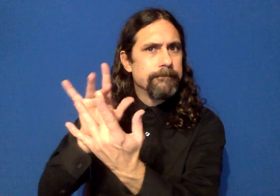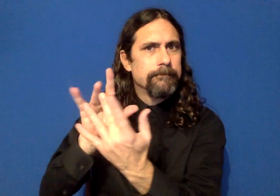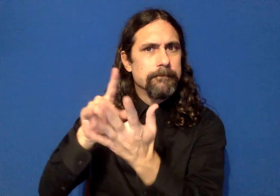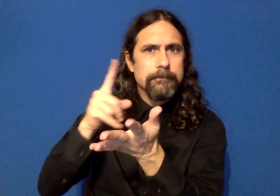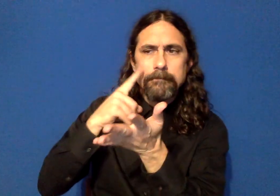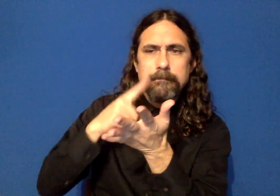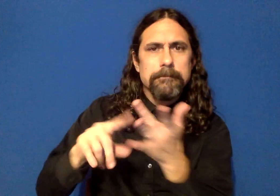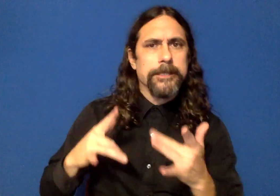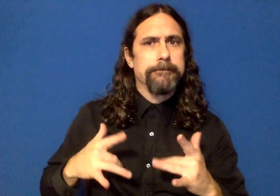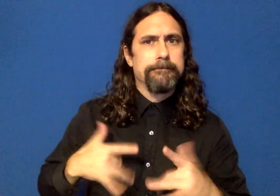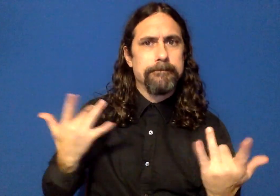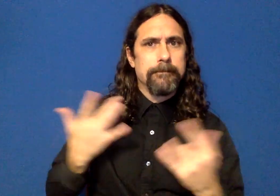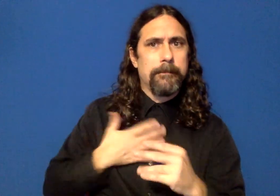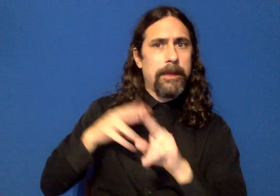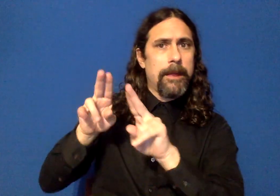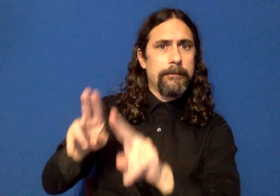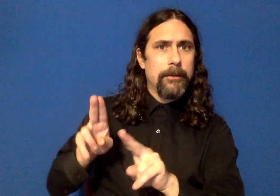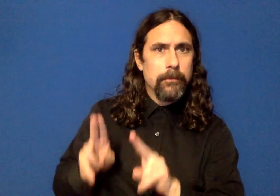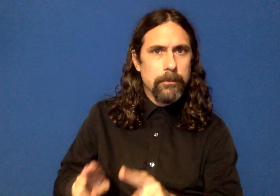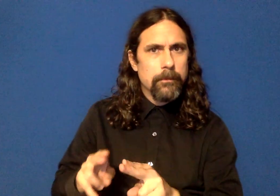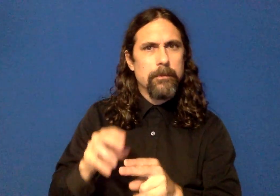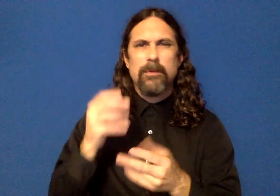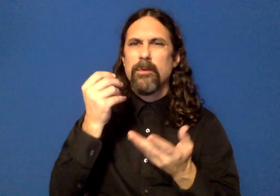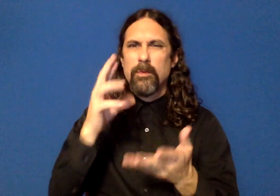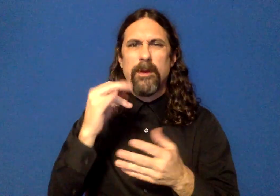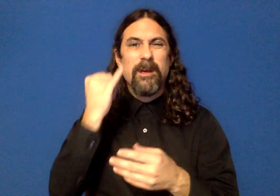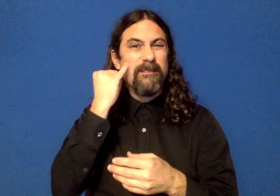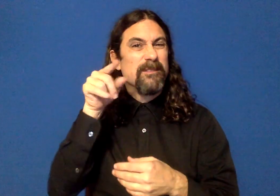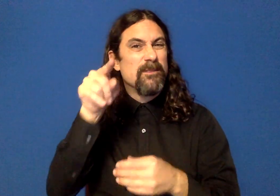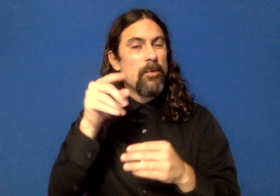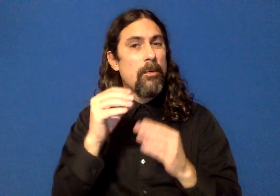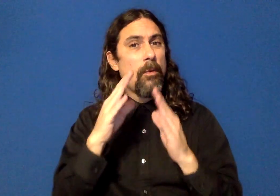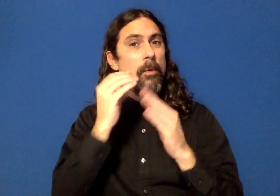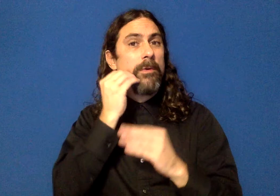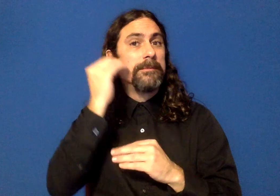Who to contact to check on the status of an application, or when